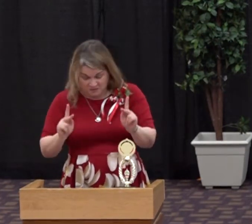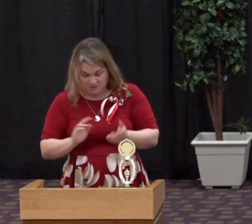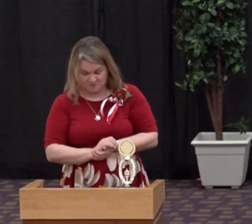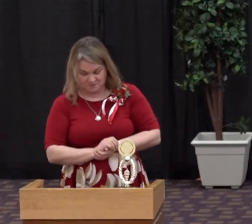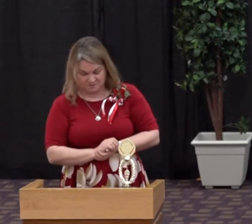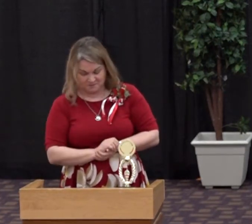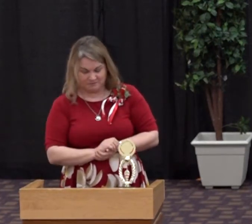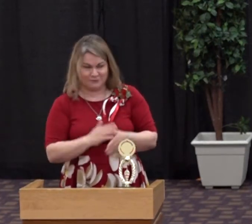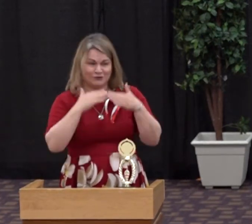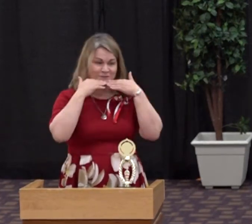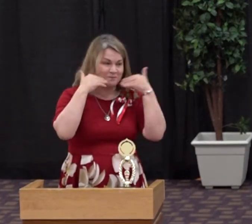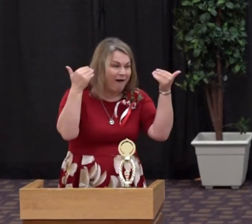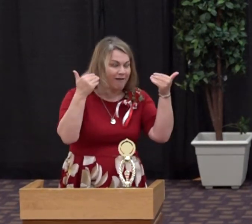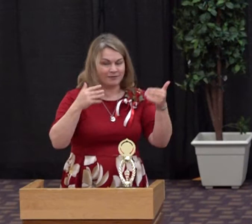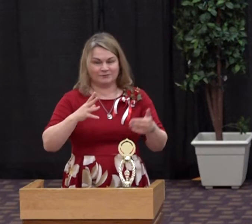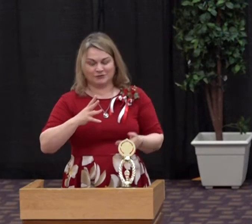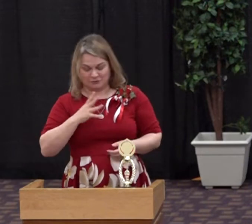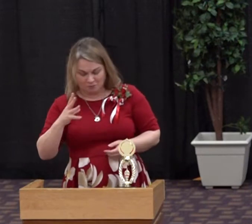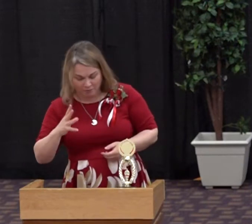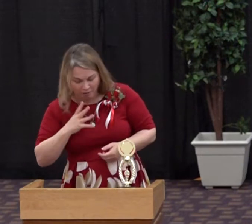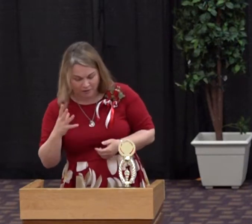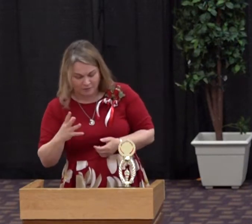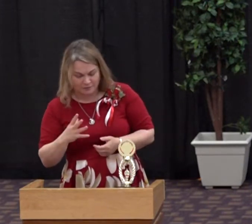She gets along good with everyone. She's always smiling.